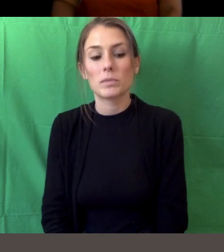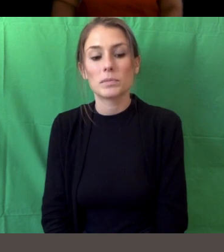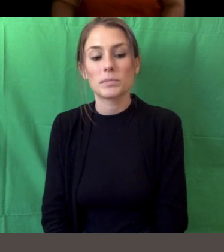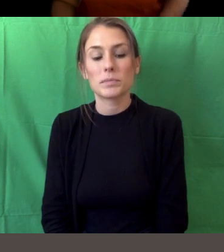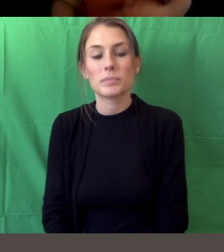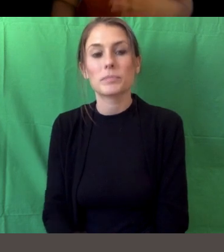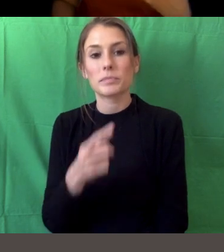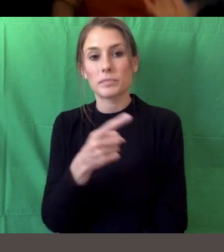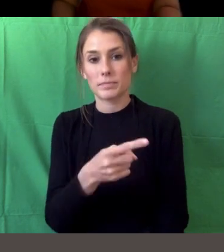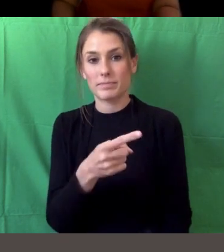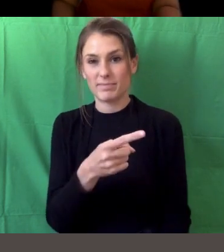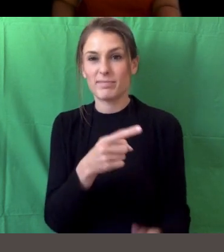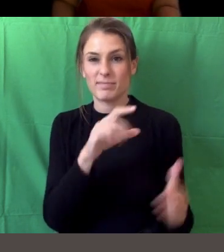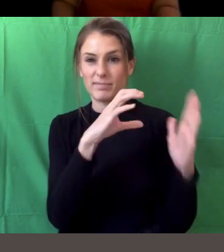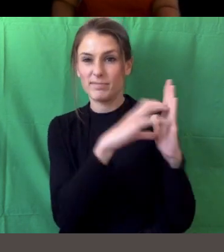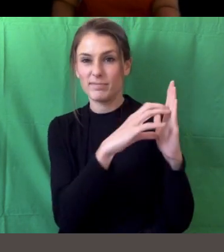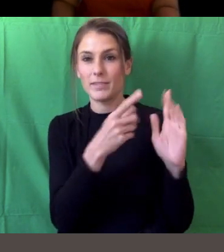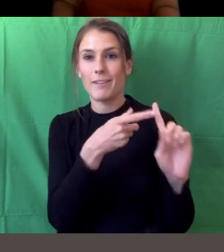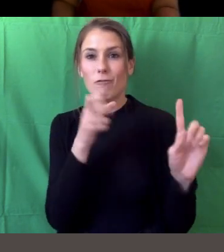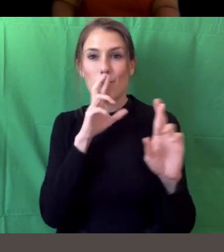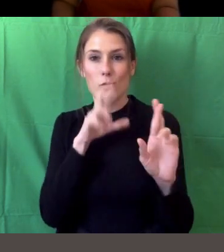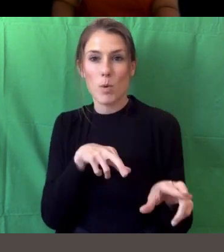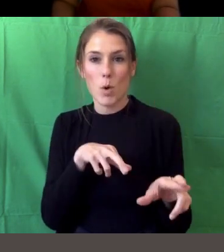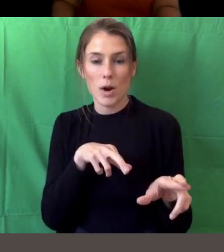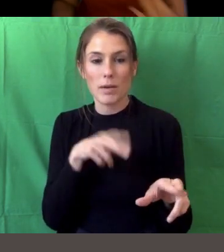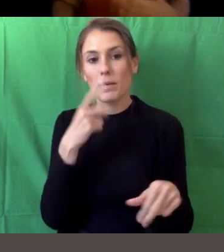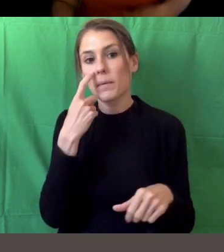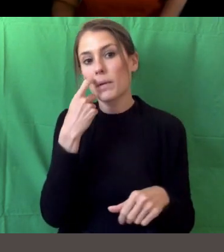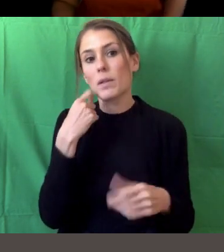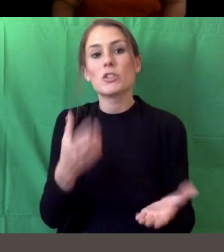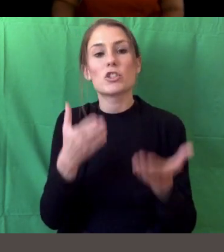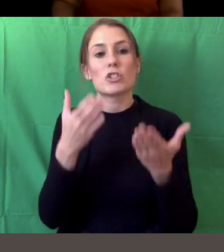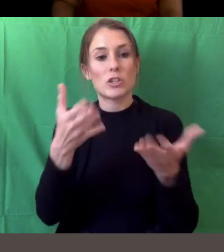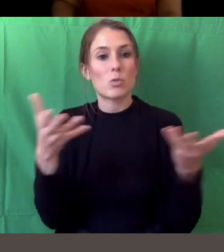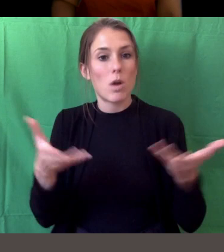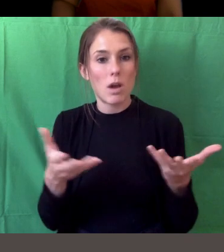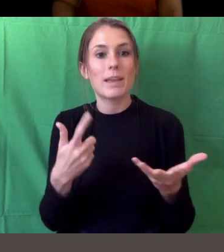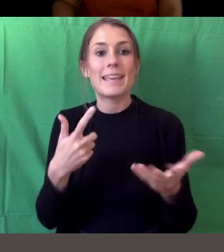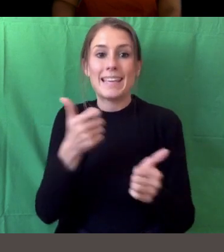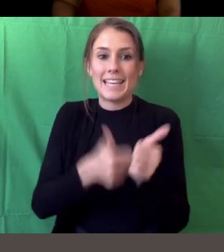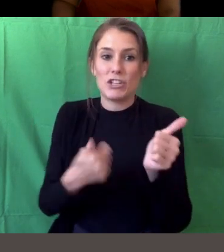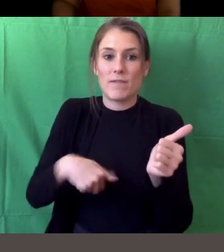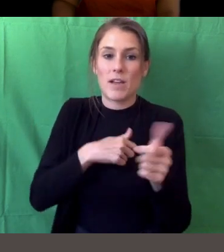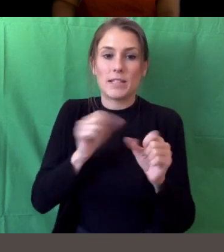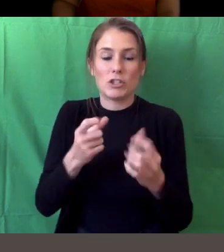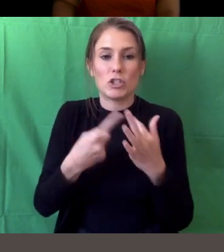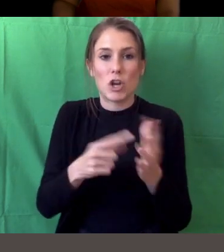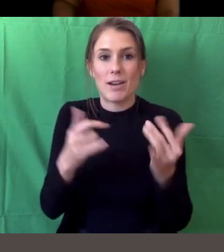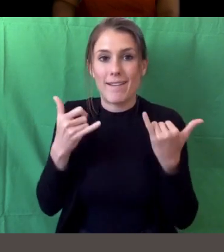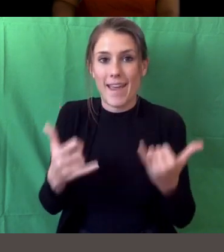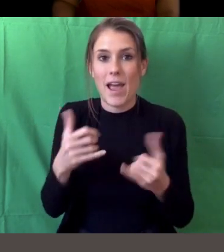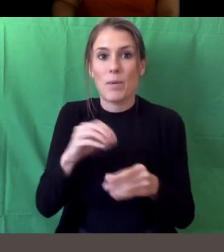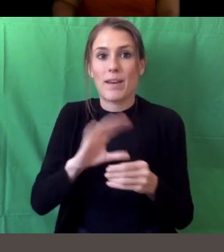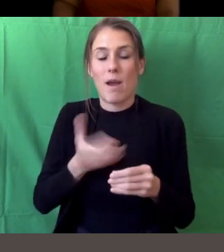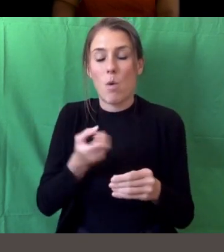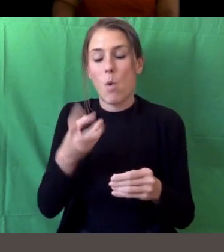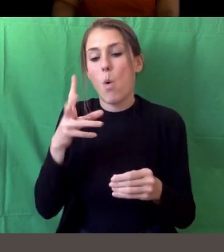This is from the report and the suggestion is each of us can start now in our own lives